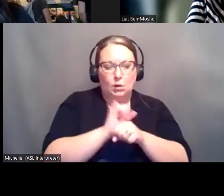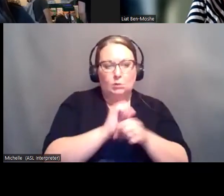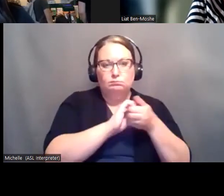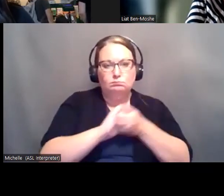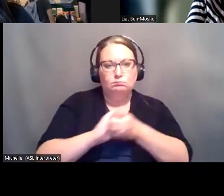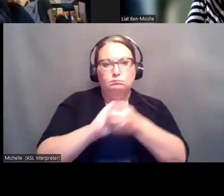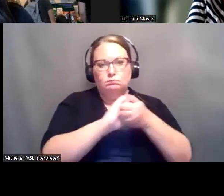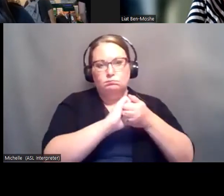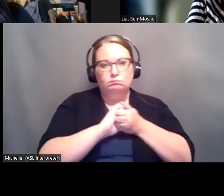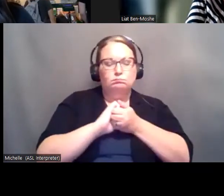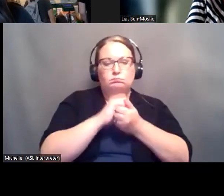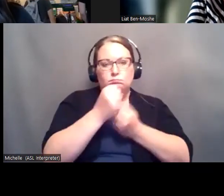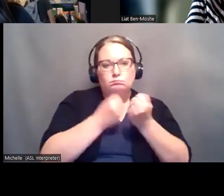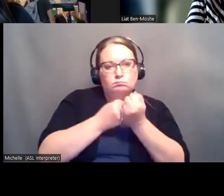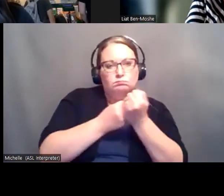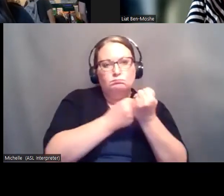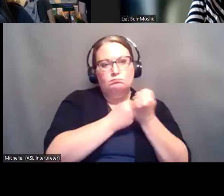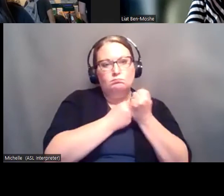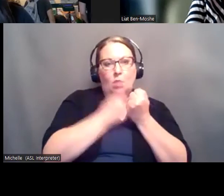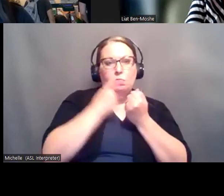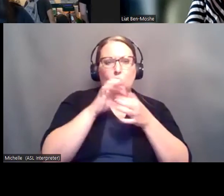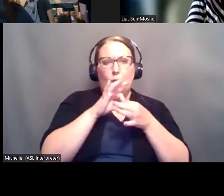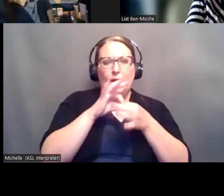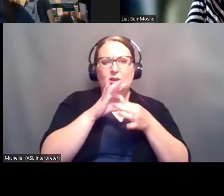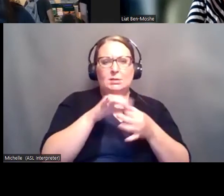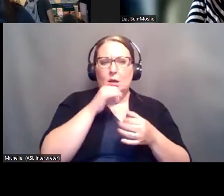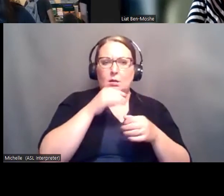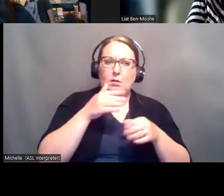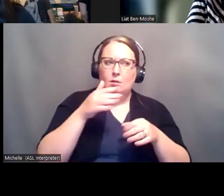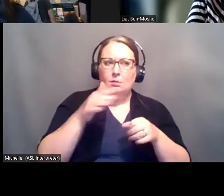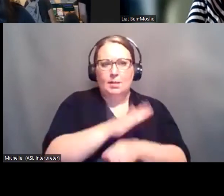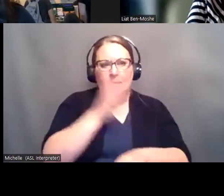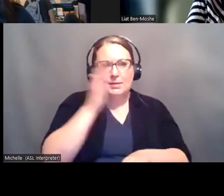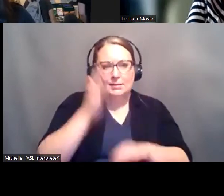So the relationship, I think didn't completely stop being adversarial,